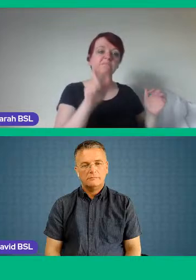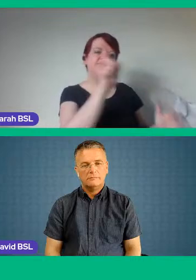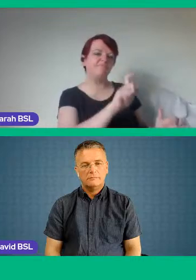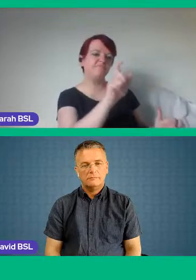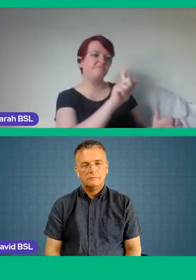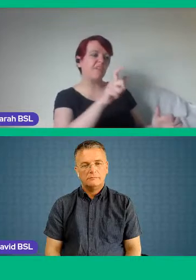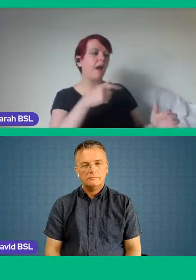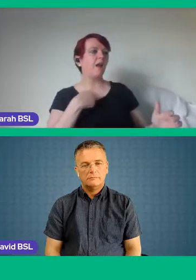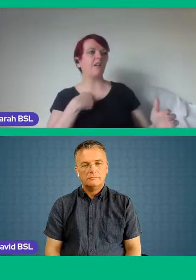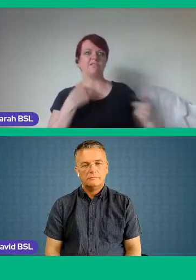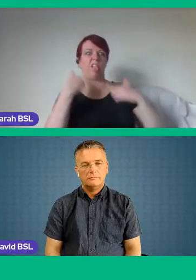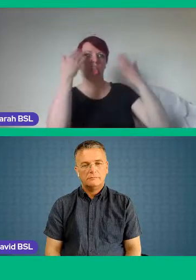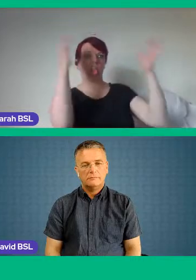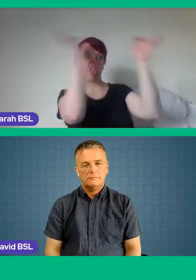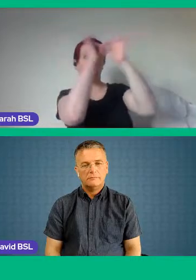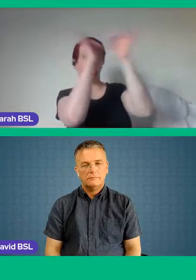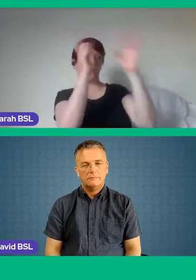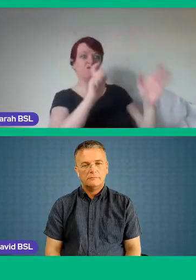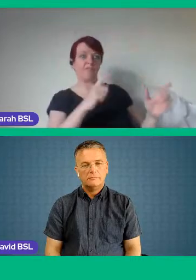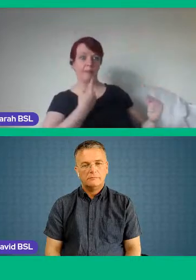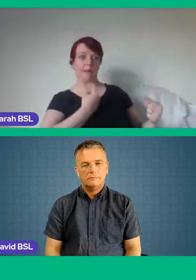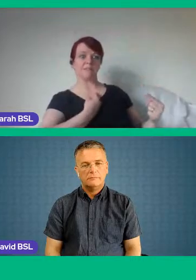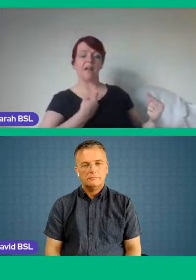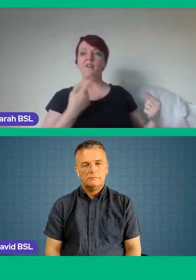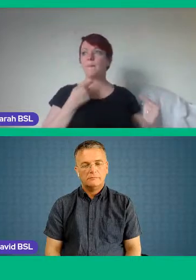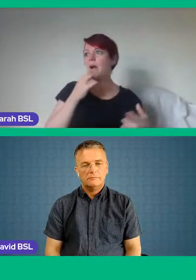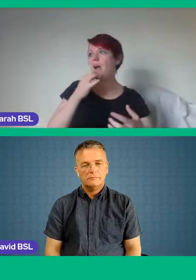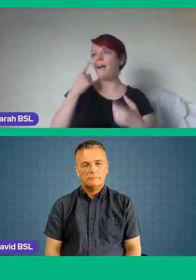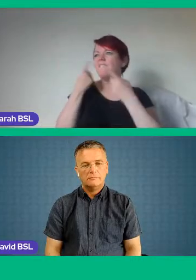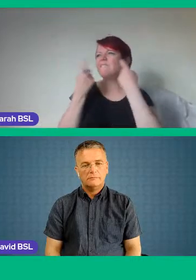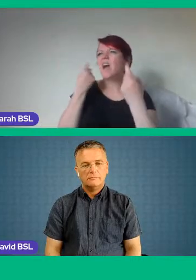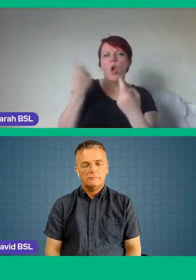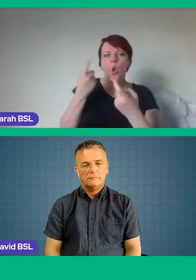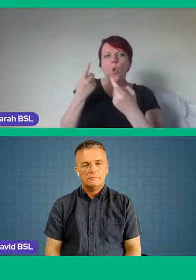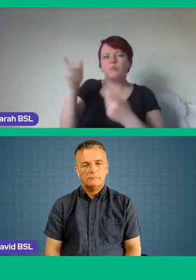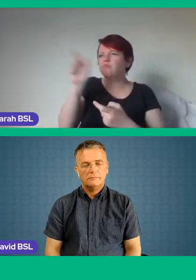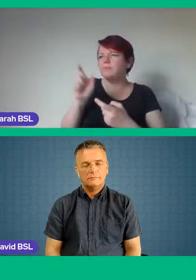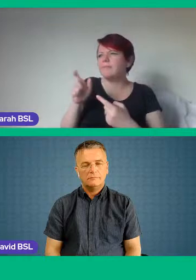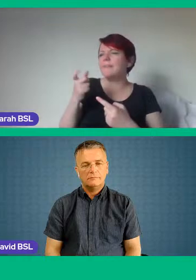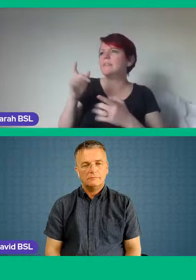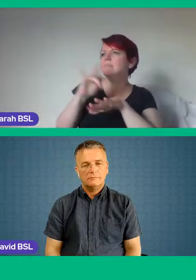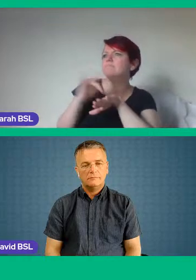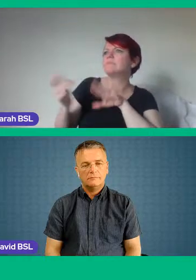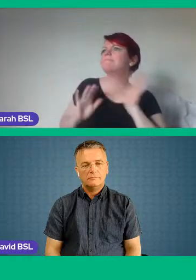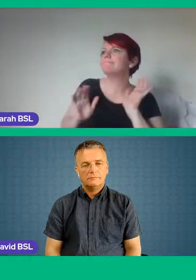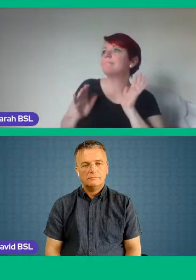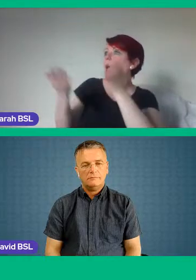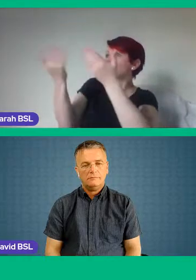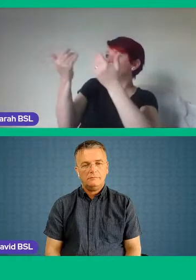Then we find the money and get the graffiti guy down. So you know, it is chicken and egg really.